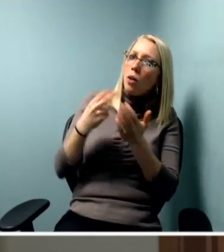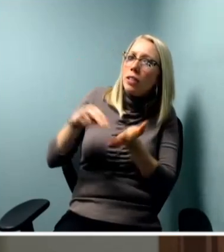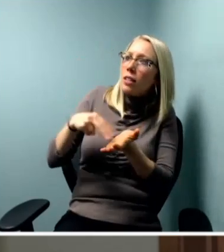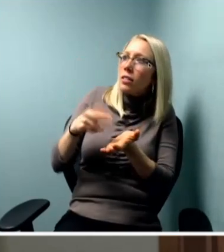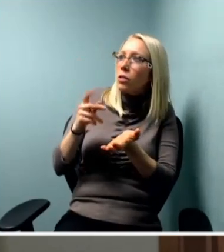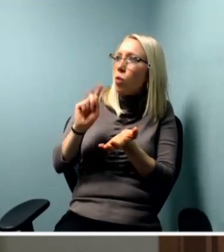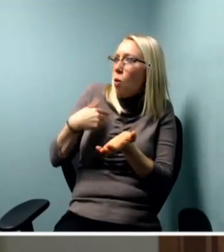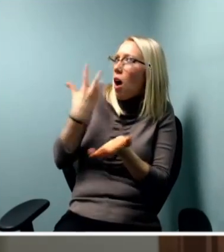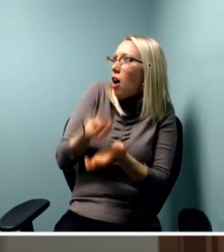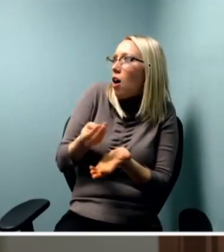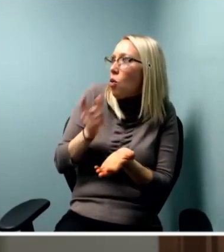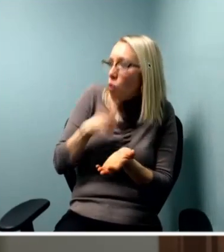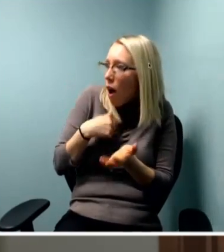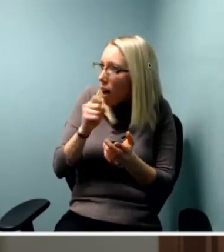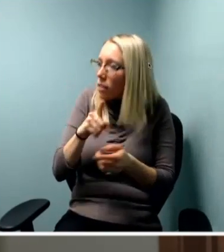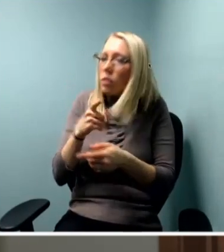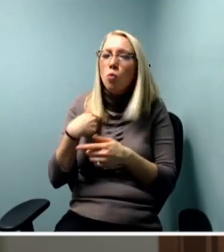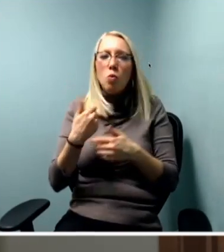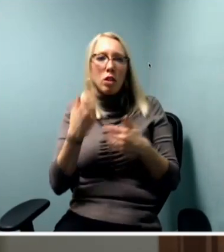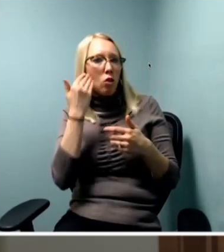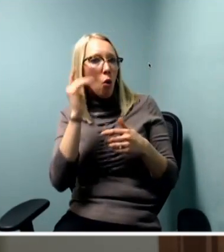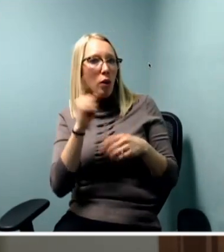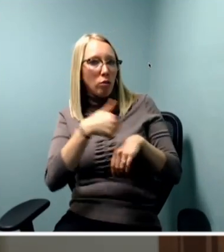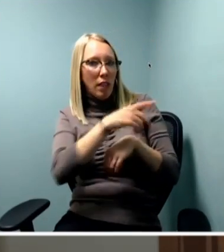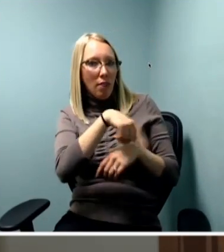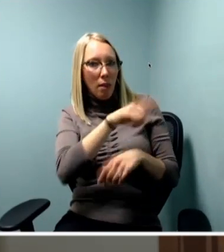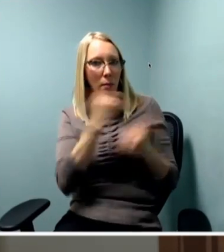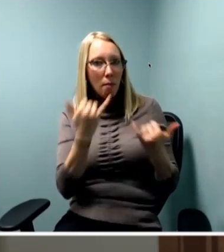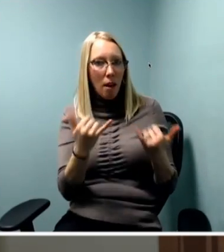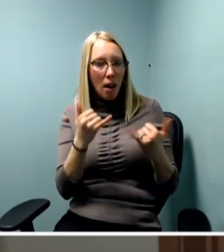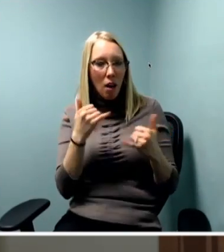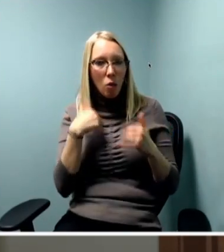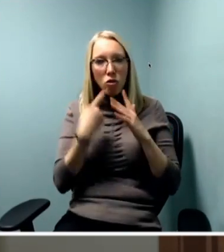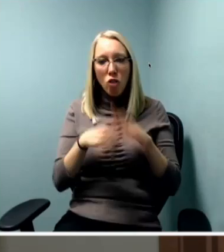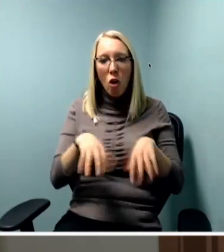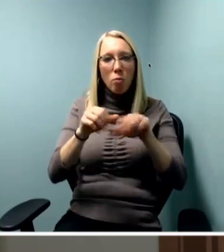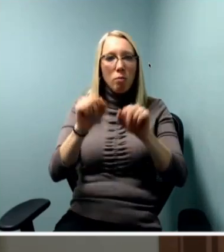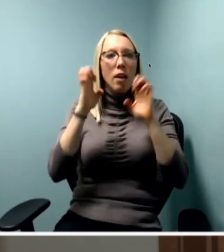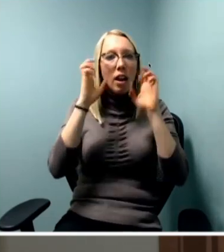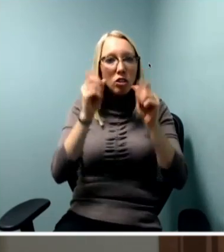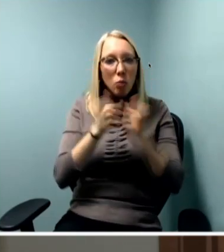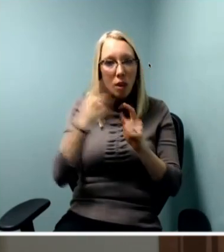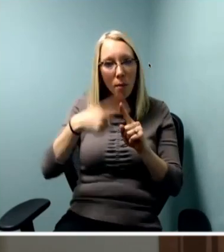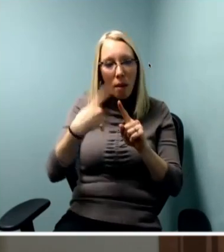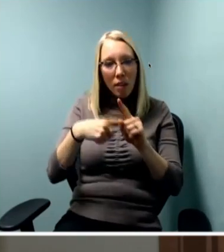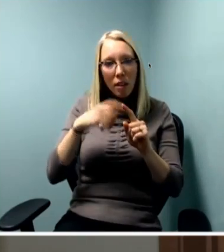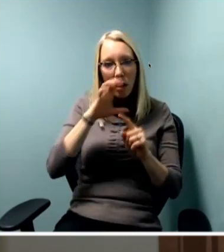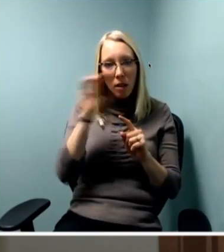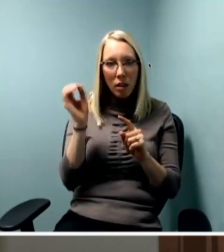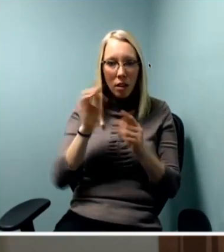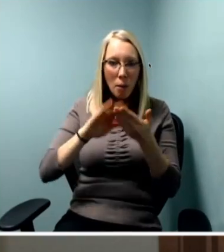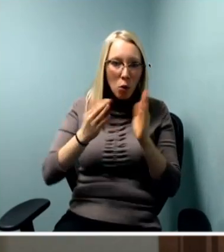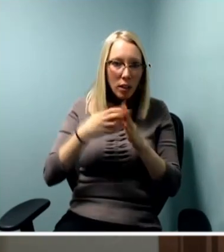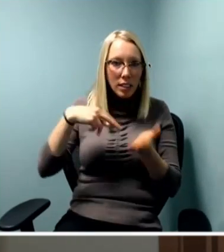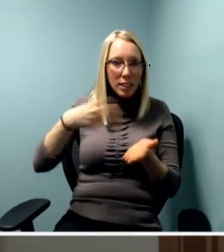We started doing our, you know, education with a monthly community dance gym. It's now about 50% what we're doing.